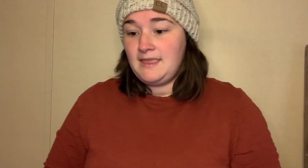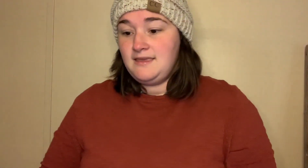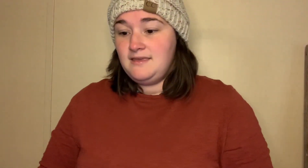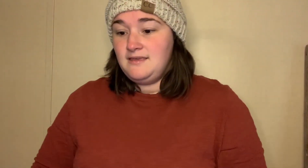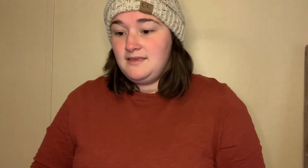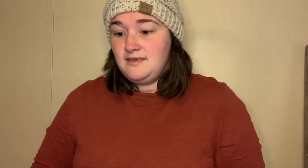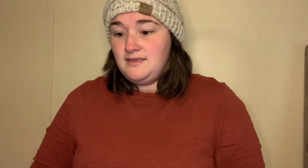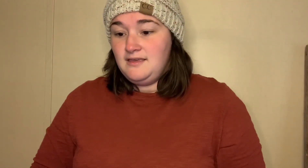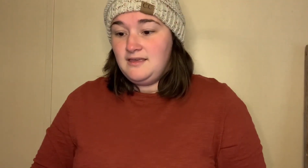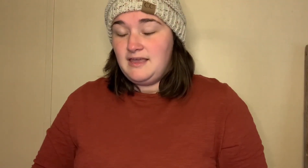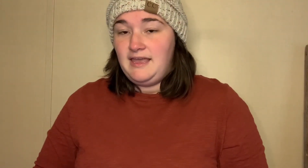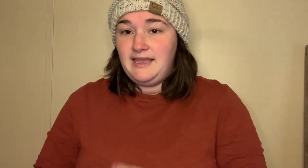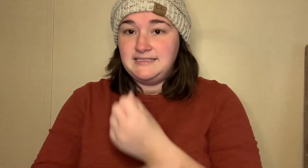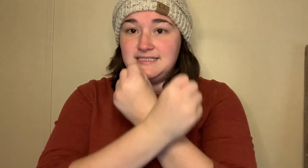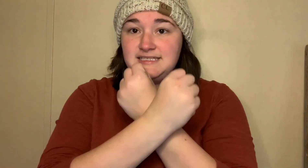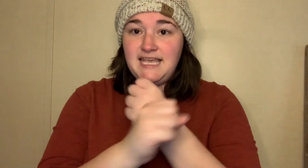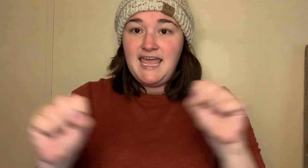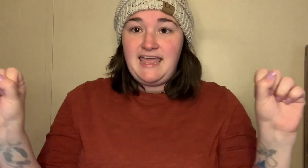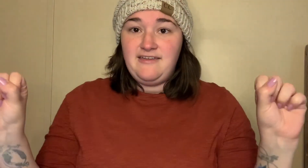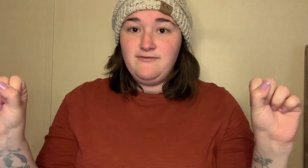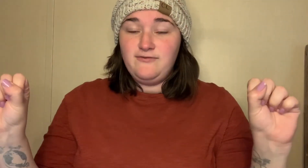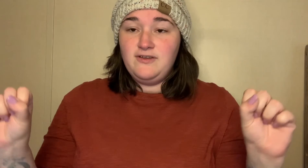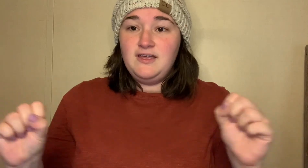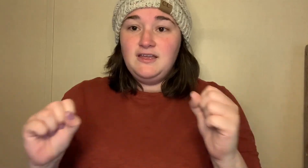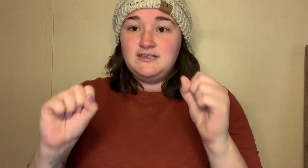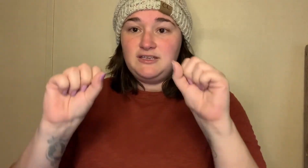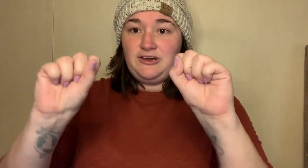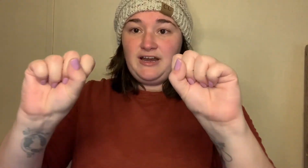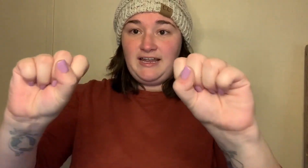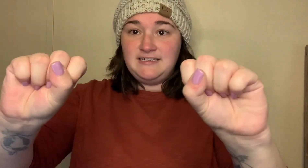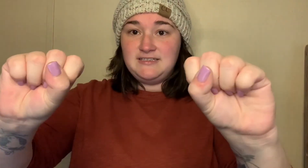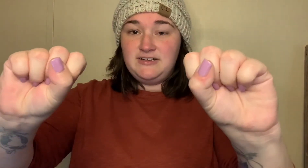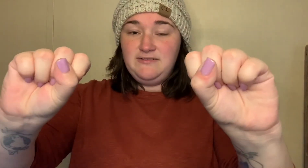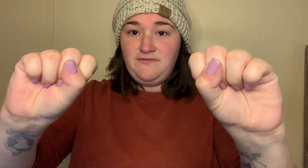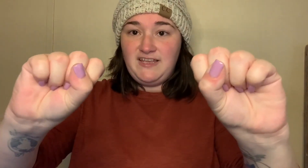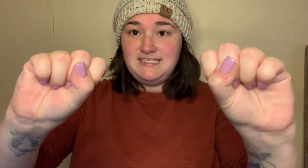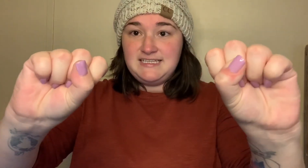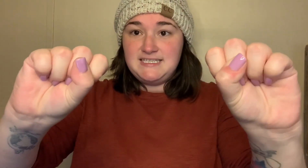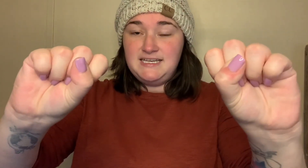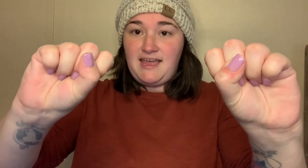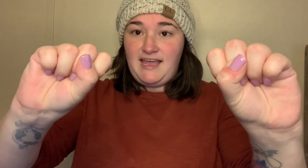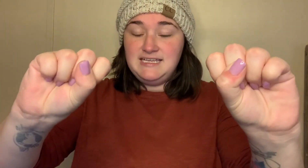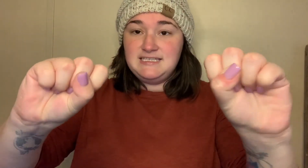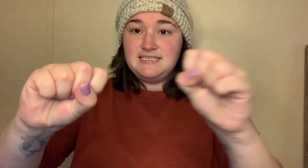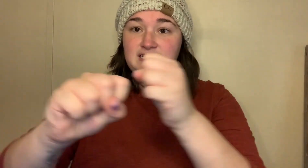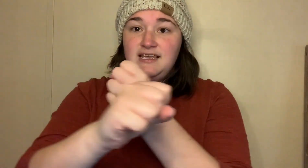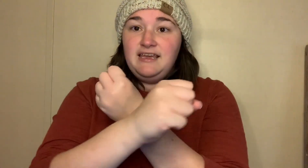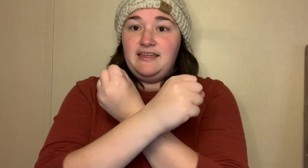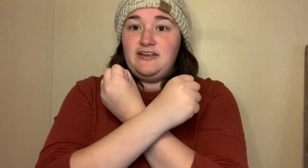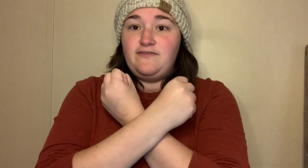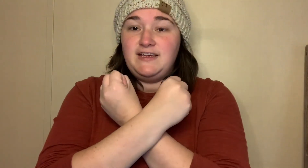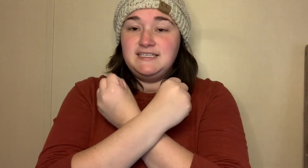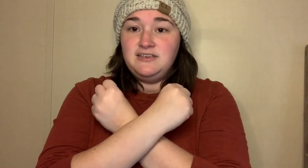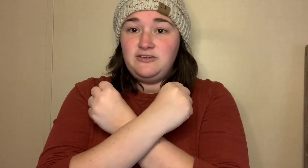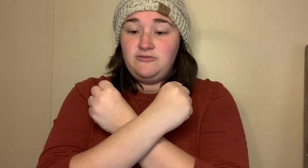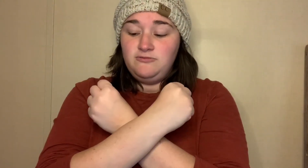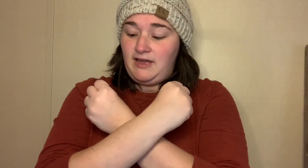respect and save so your hands are in fists this is an S and they're facing you kind of